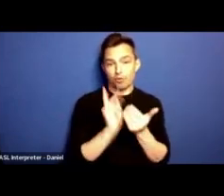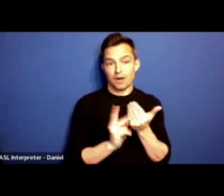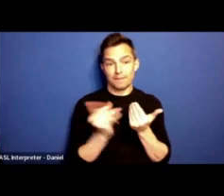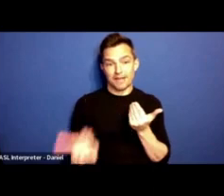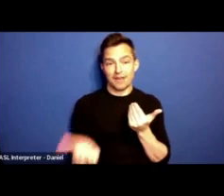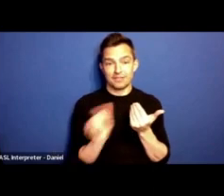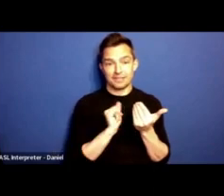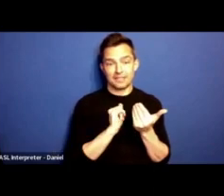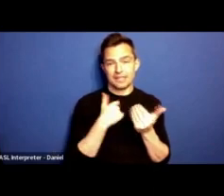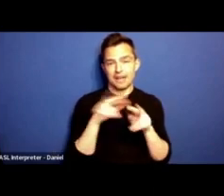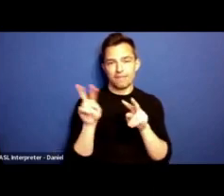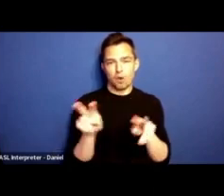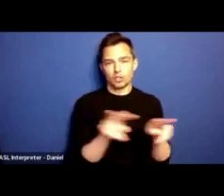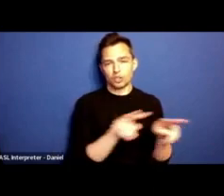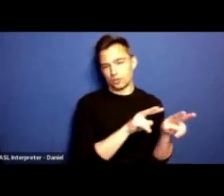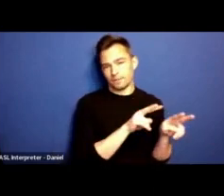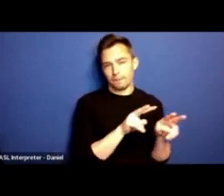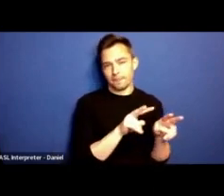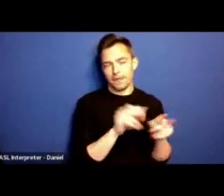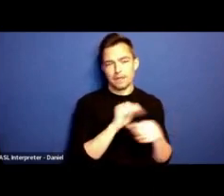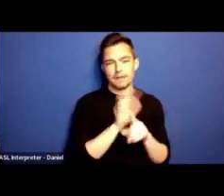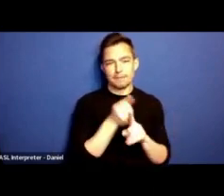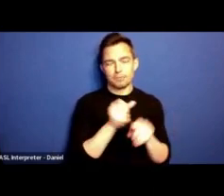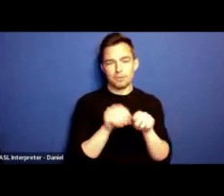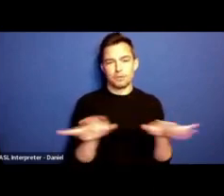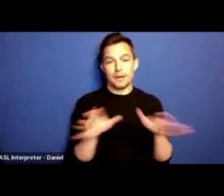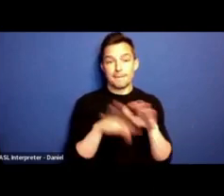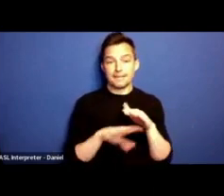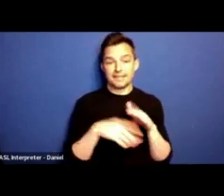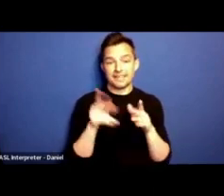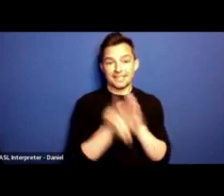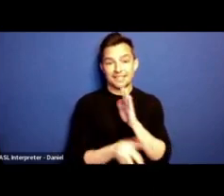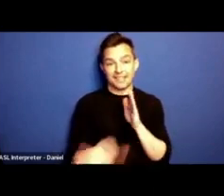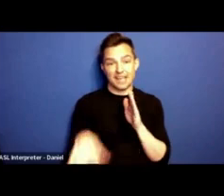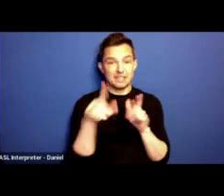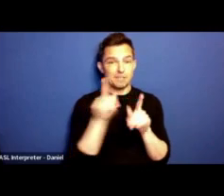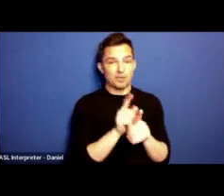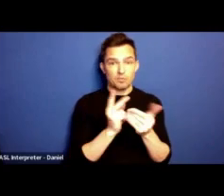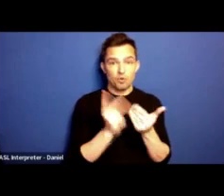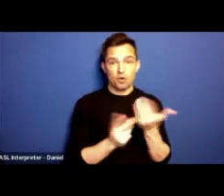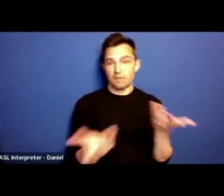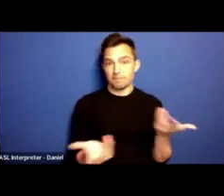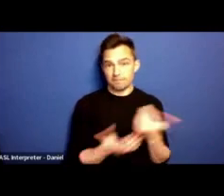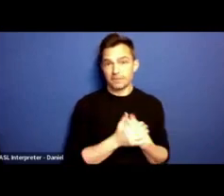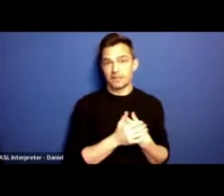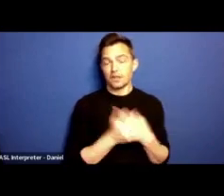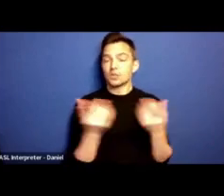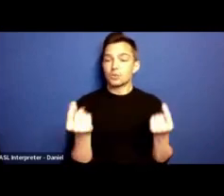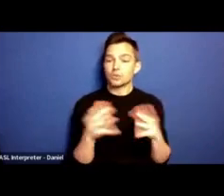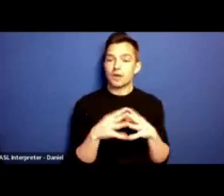And I have watched the pandemic basically kill that mentoring program. So what I'm going to do is I'm going to share my